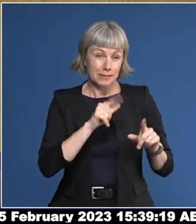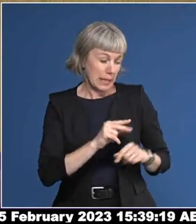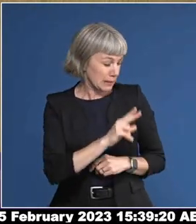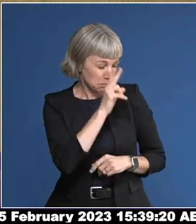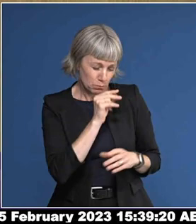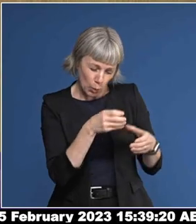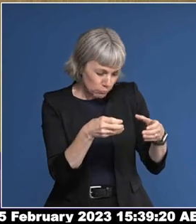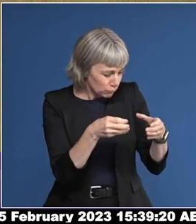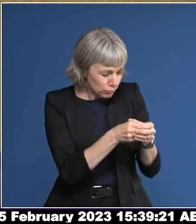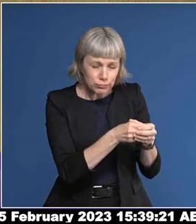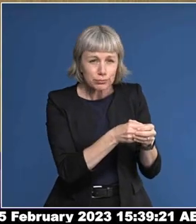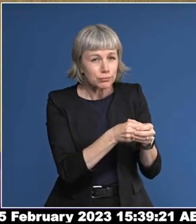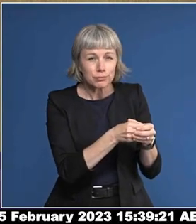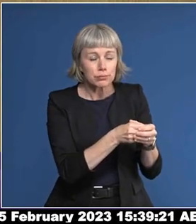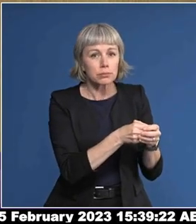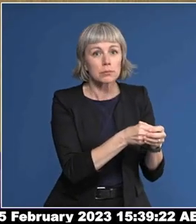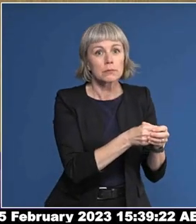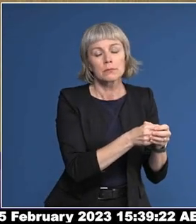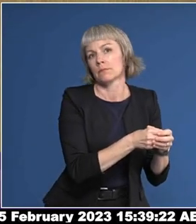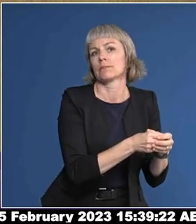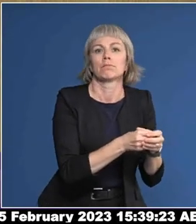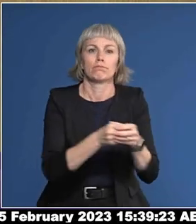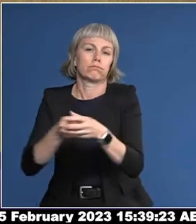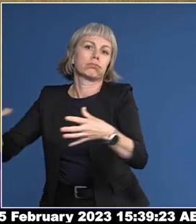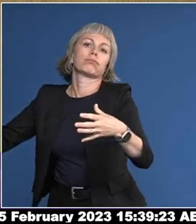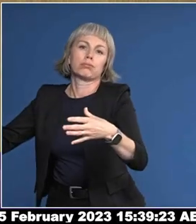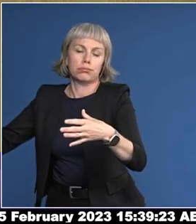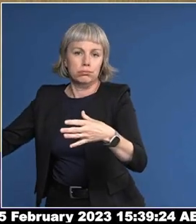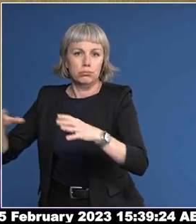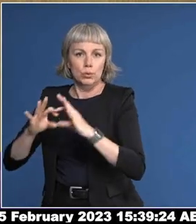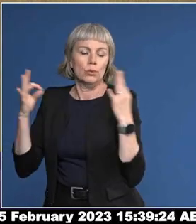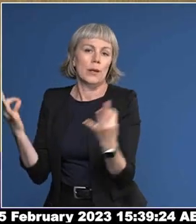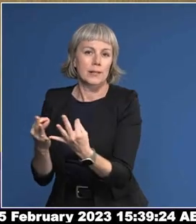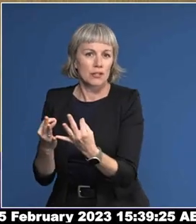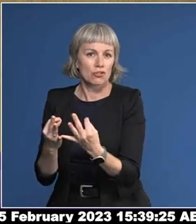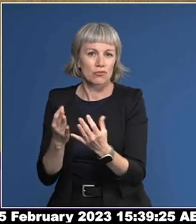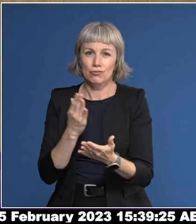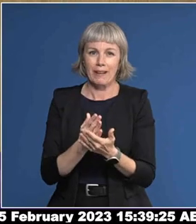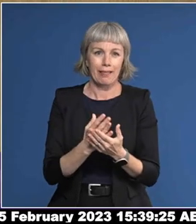And so providing the resources in ways that people can use that is helpful for them,